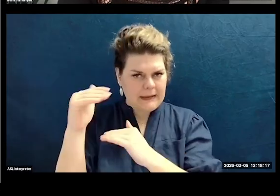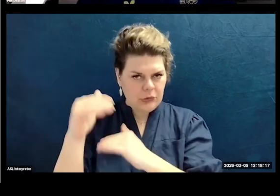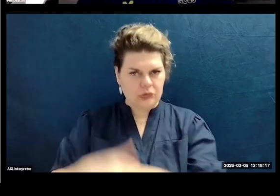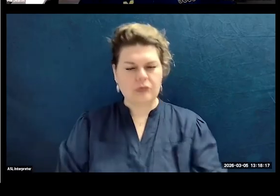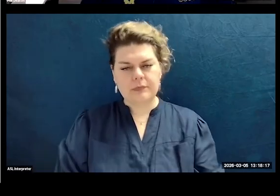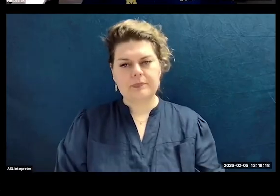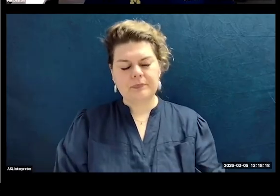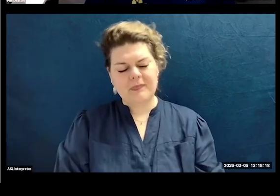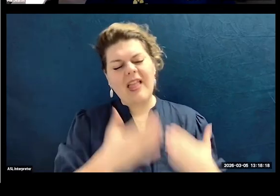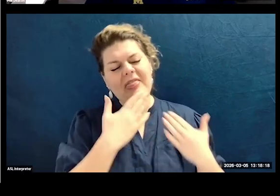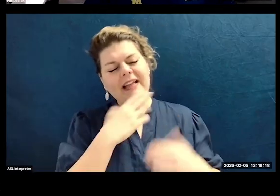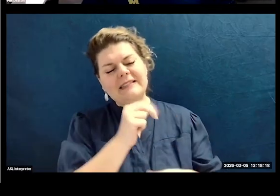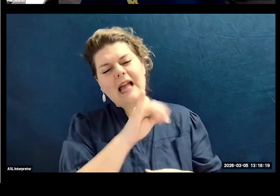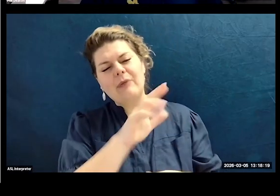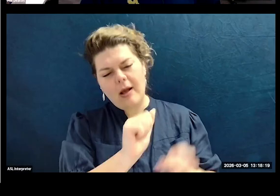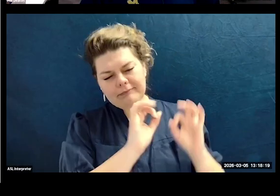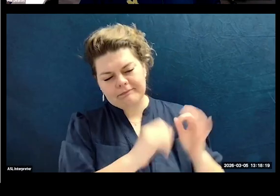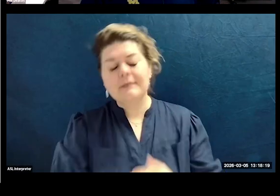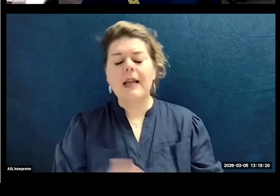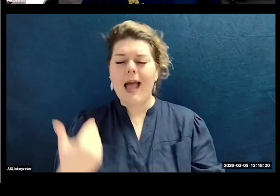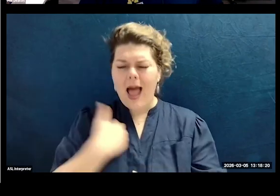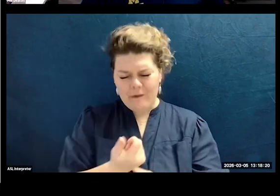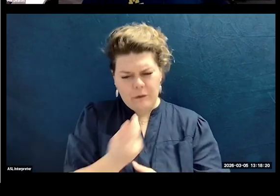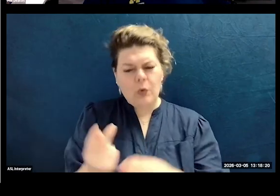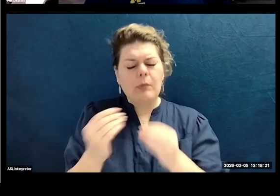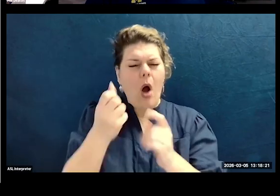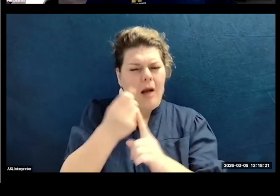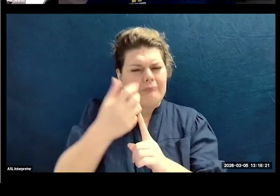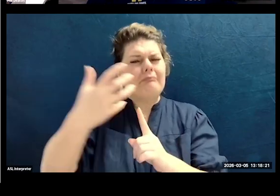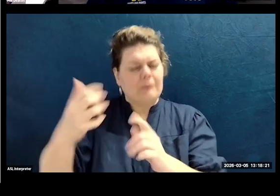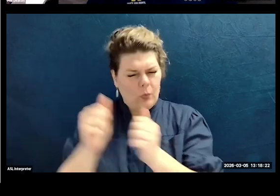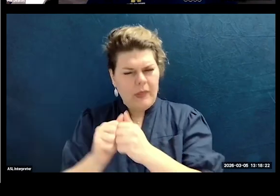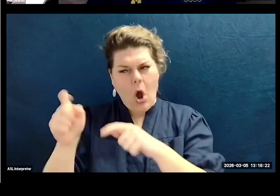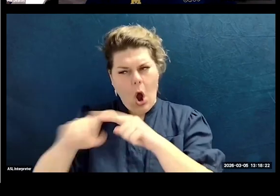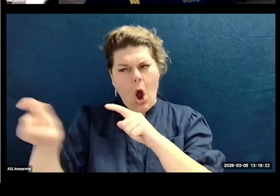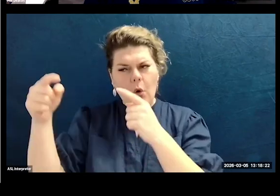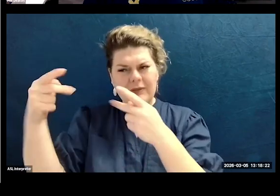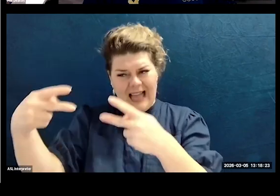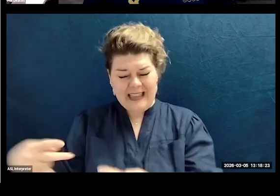Thanks, Naira. So, there's a couple more aspects of accessibility that auto-tagging really struggles with.